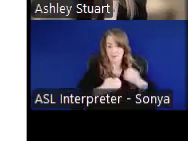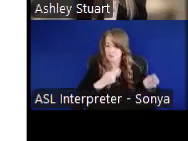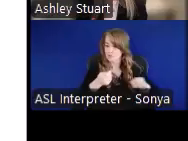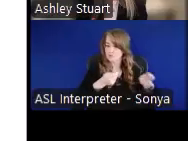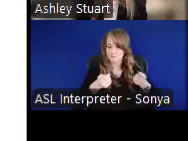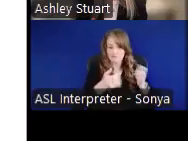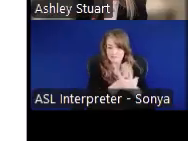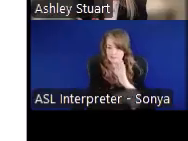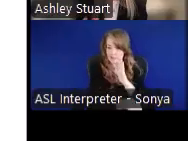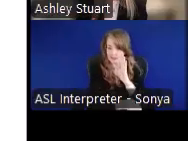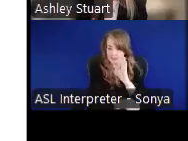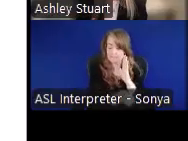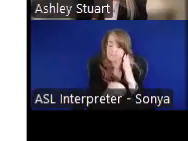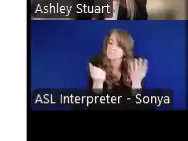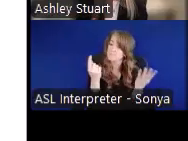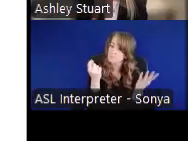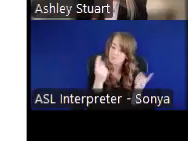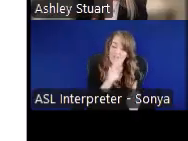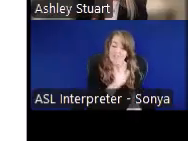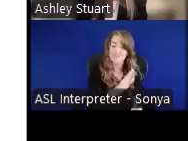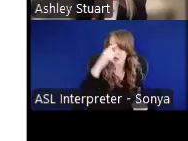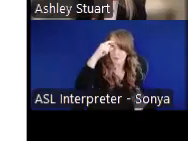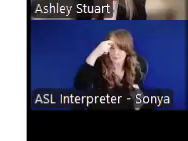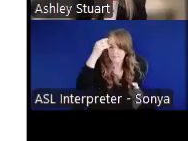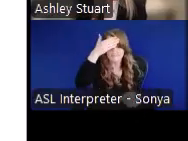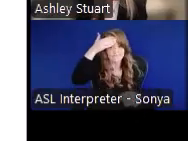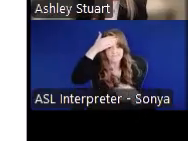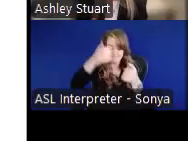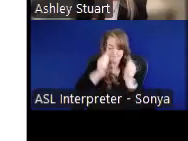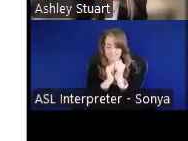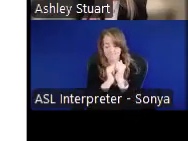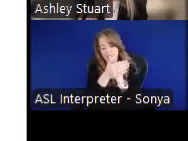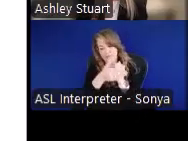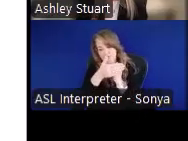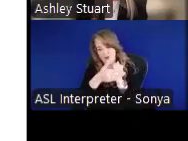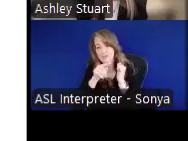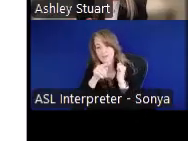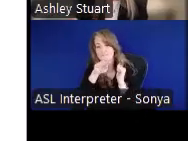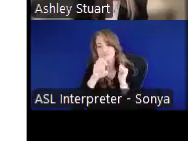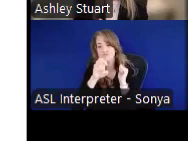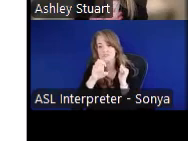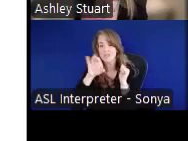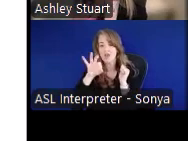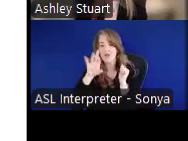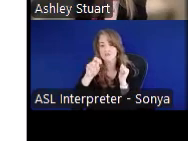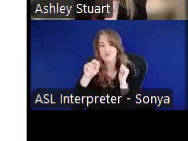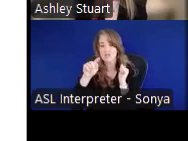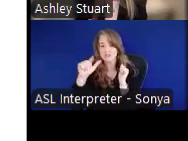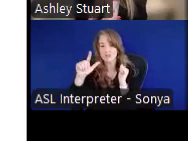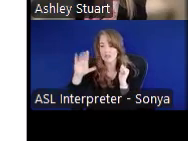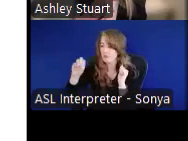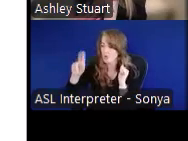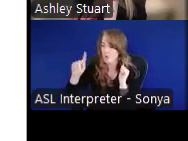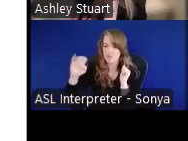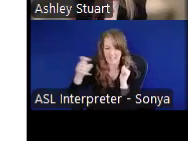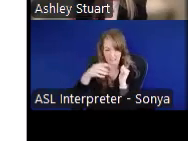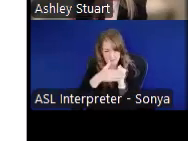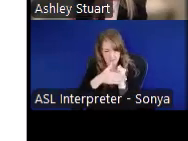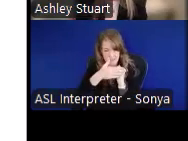that is because their prefrontal cortex, essentially the part of the brain that really manages all of those executive